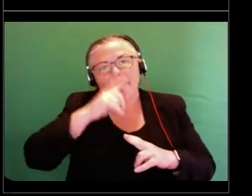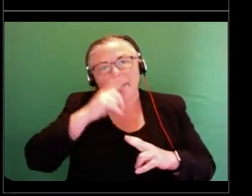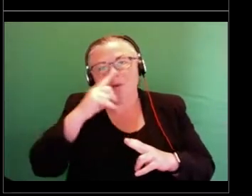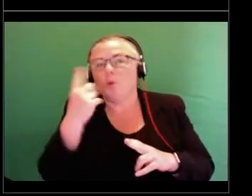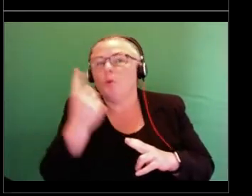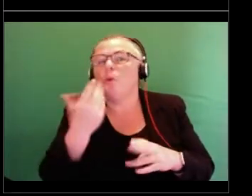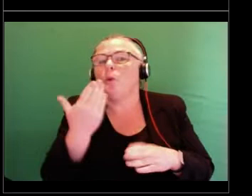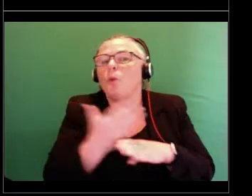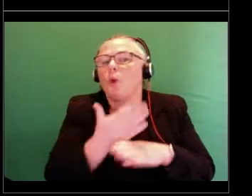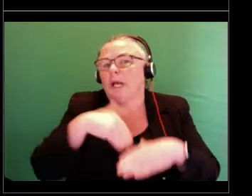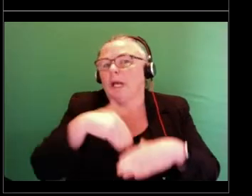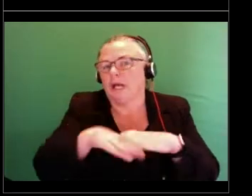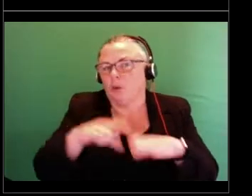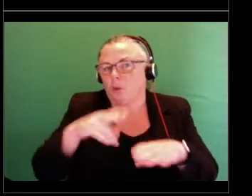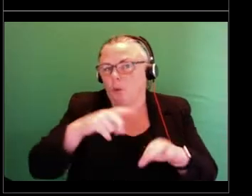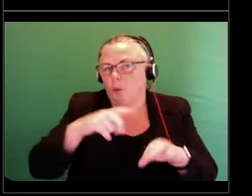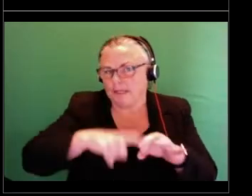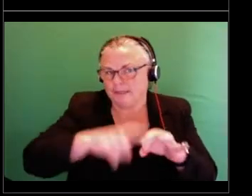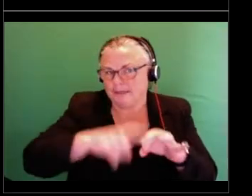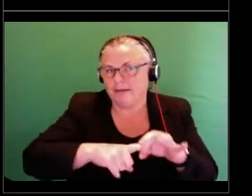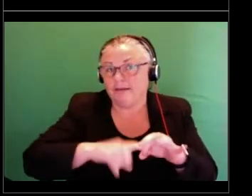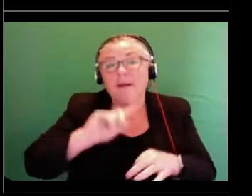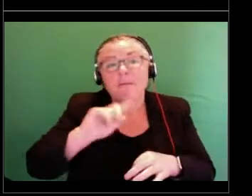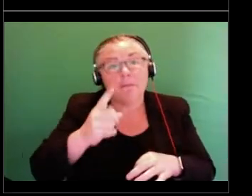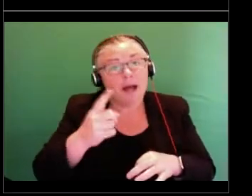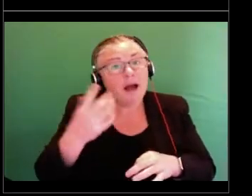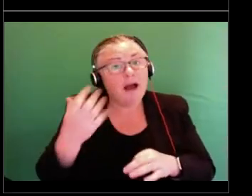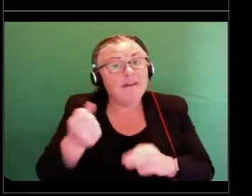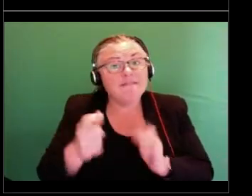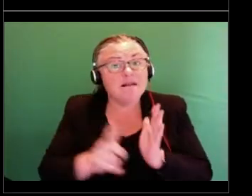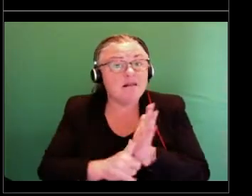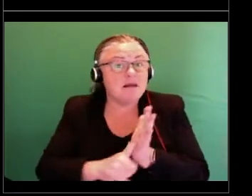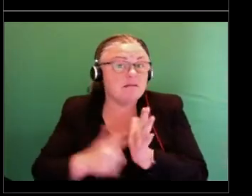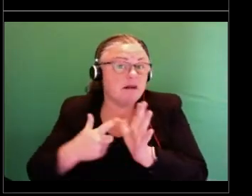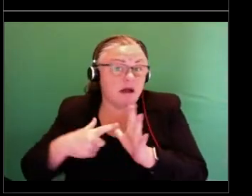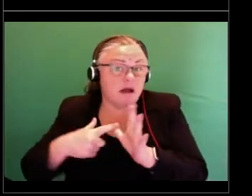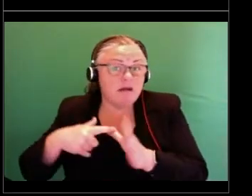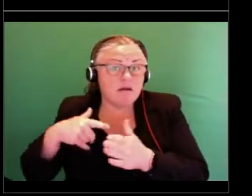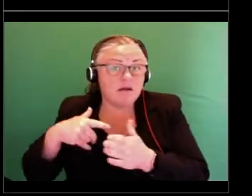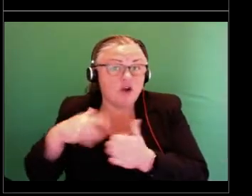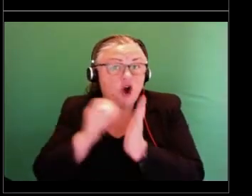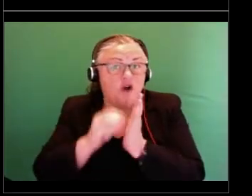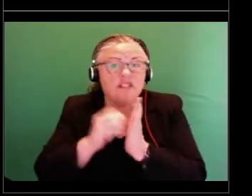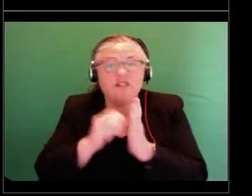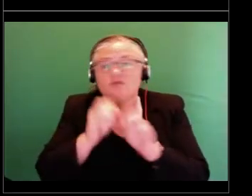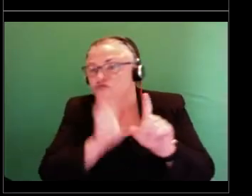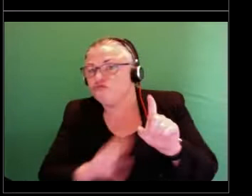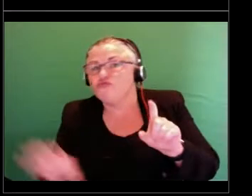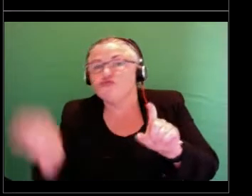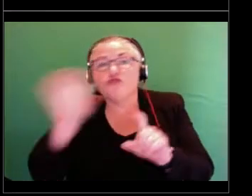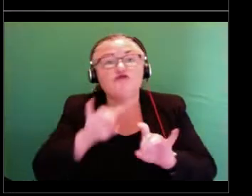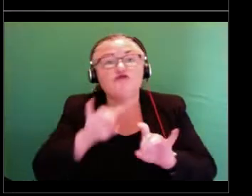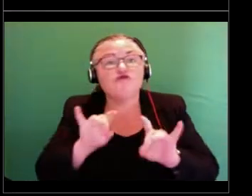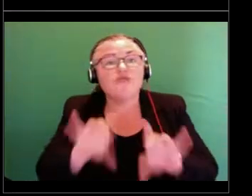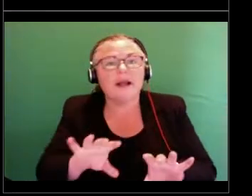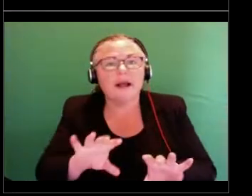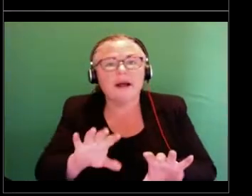for us to formulate some legal specific issues to matters in the future, so I would be encouraging you to send questions in.